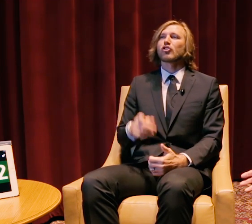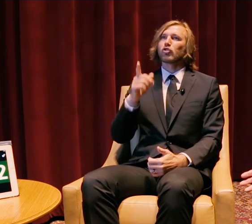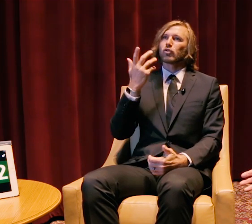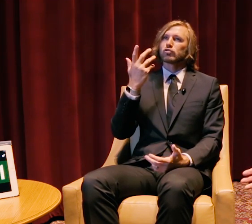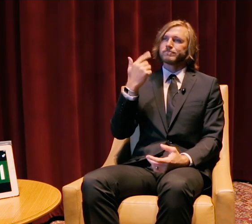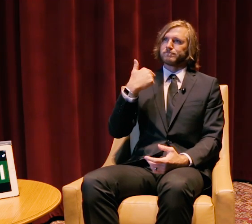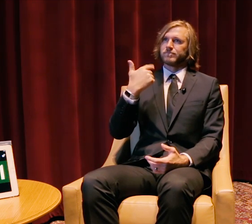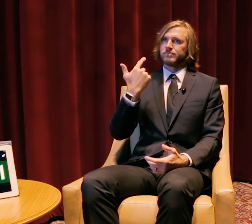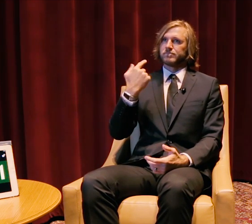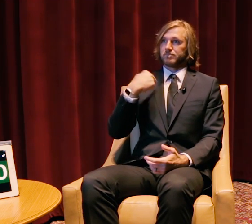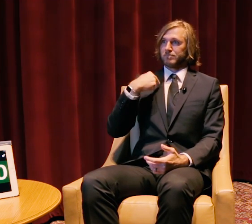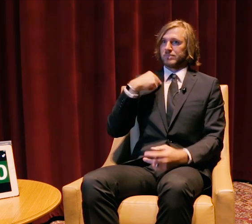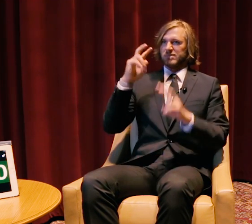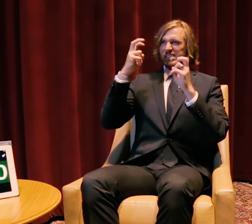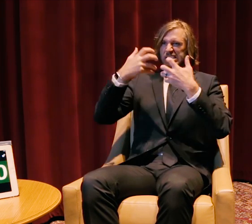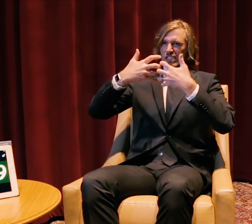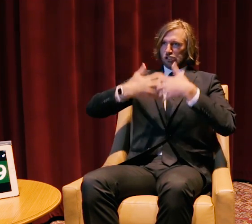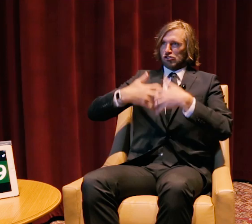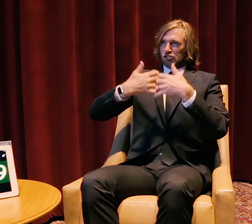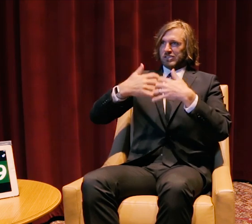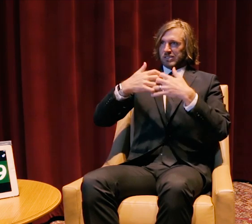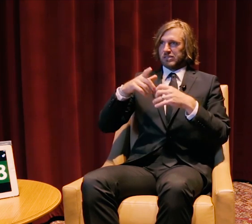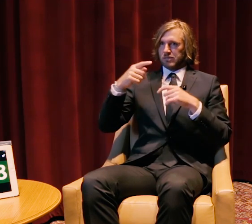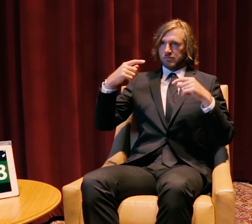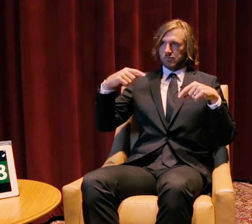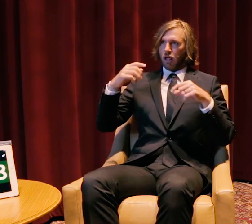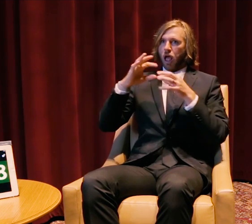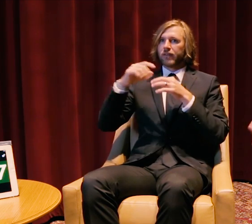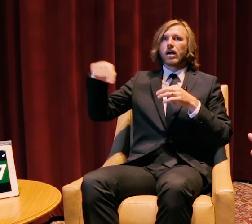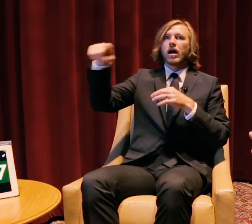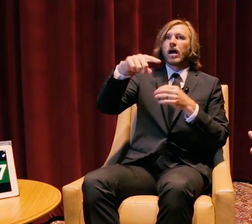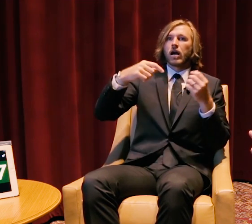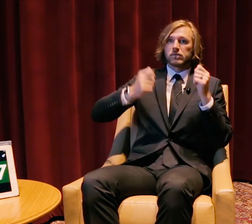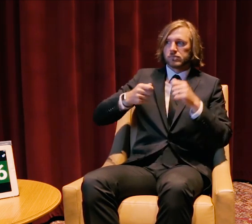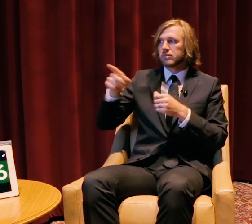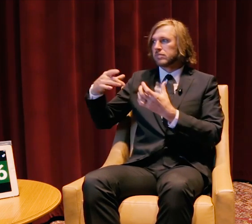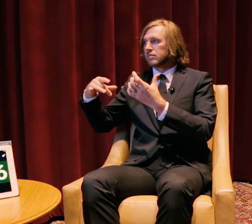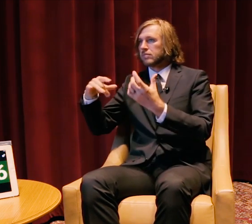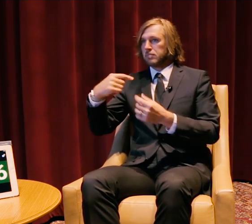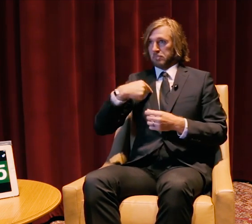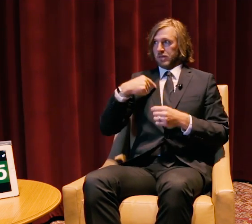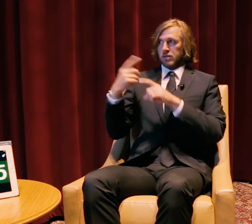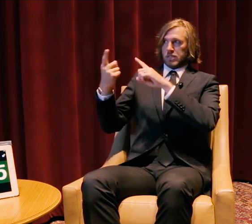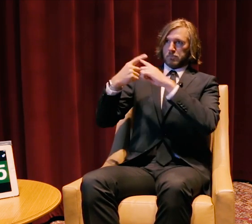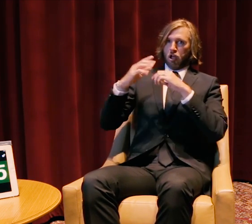you're the engine of the group. And it's your pace and it's your tempo